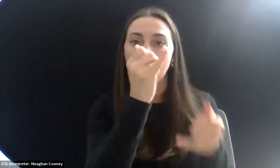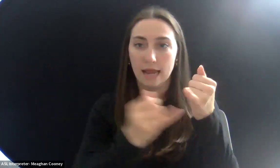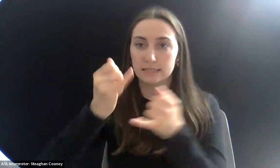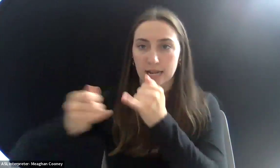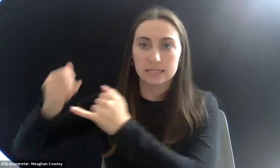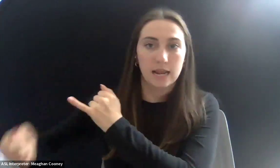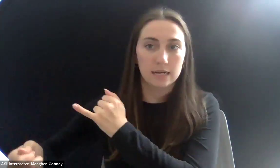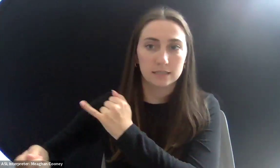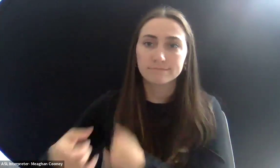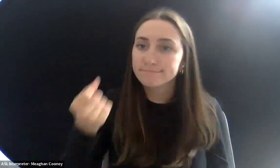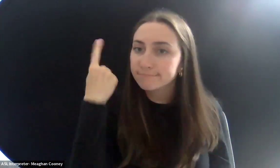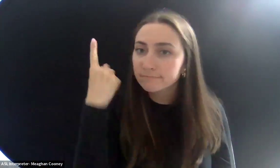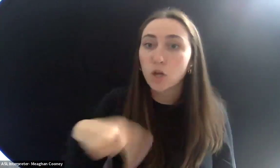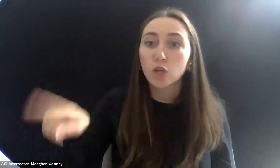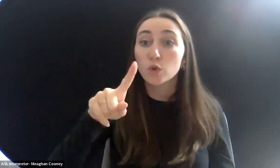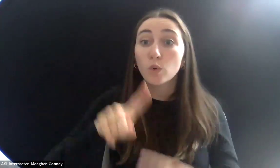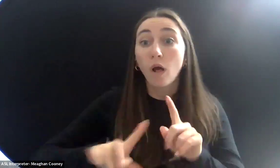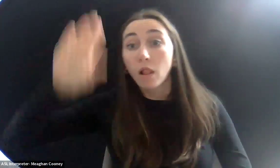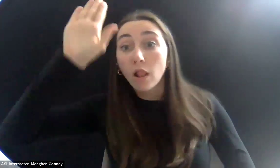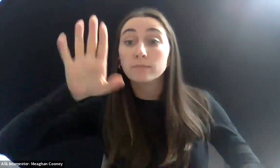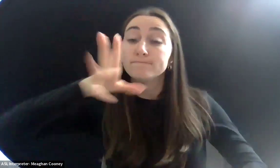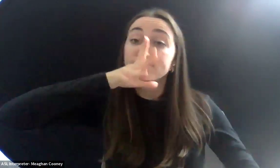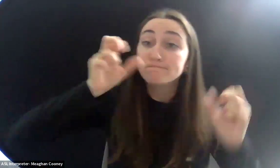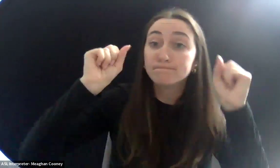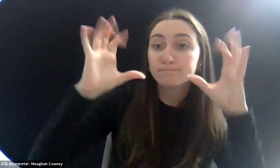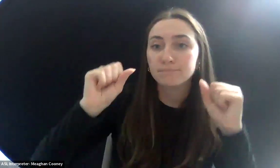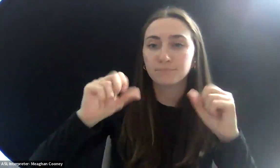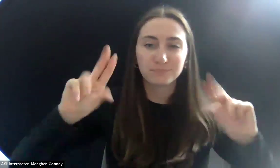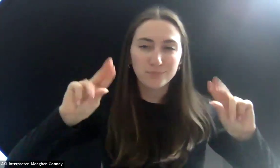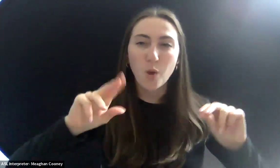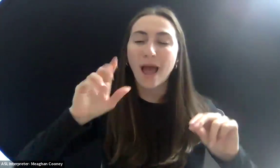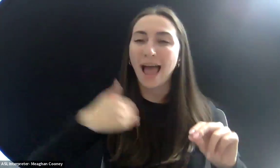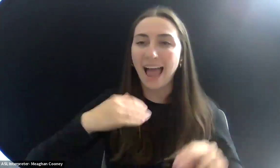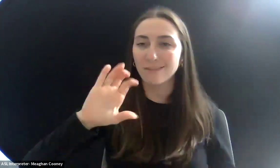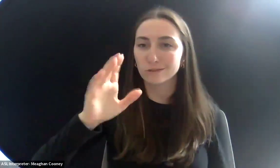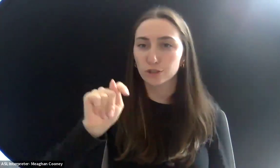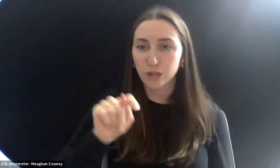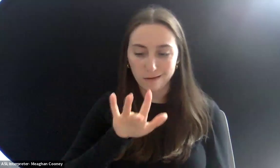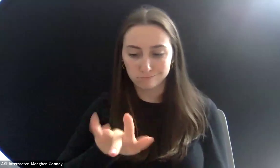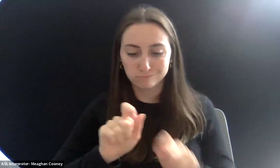You cannot present them live, but there is AQ and a function that you can use to submit your questions.